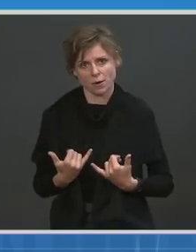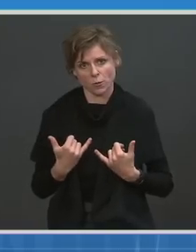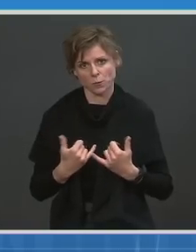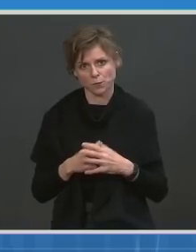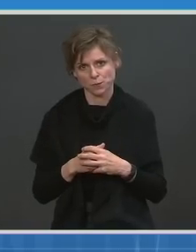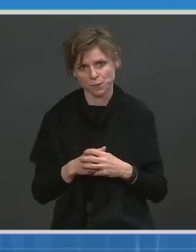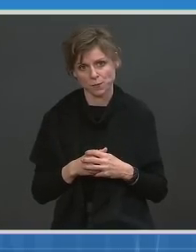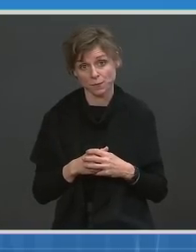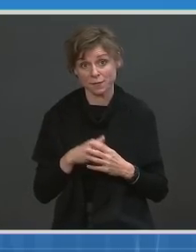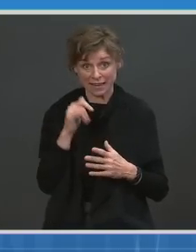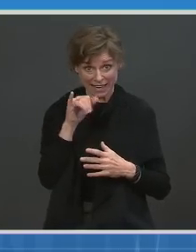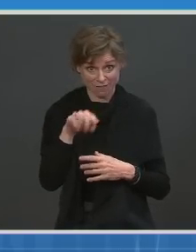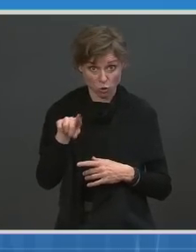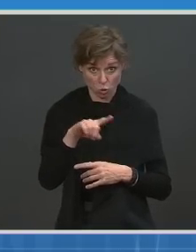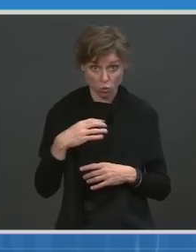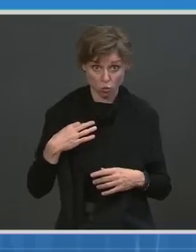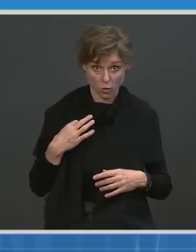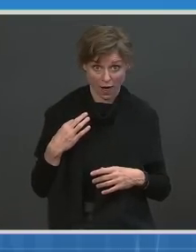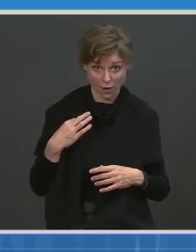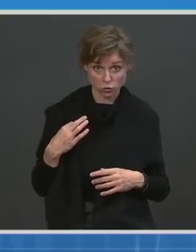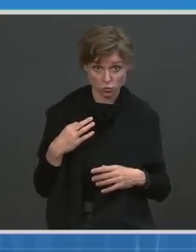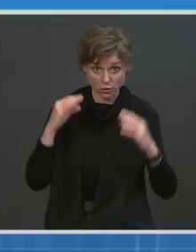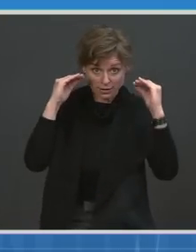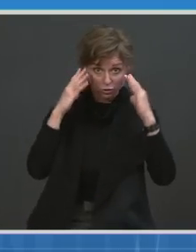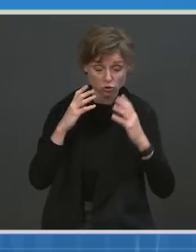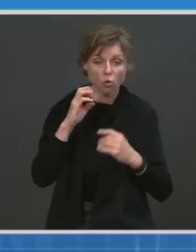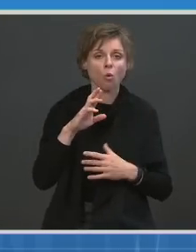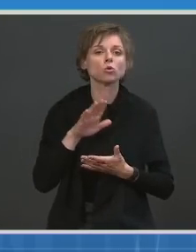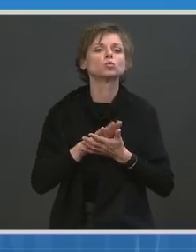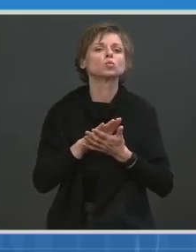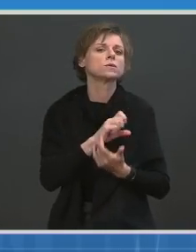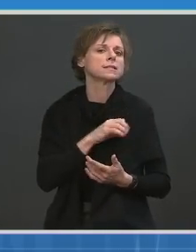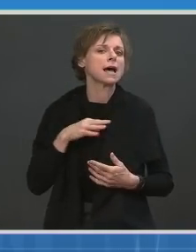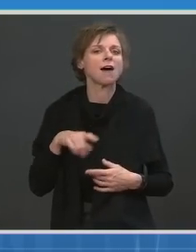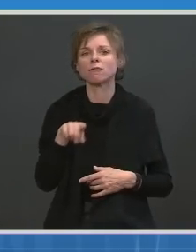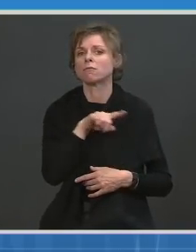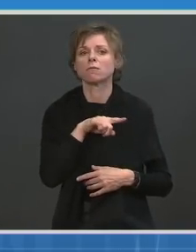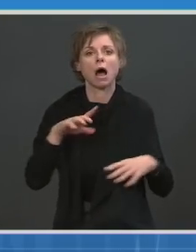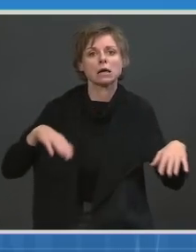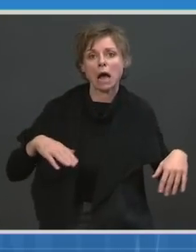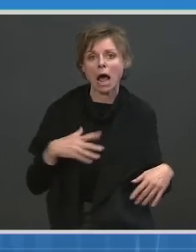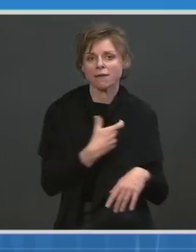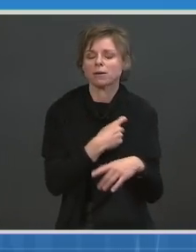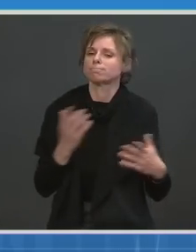If you are an eligible educator or school staff member and have not yet been vaccinated, I encourage you to go